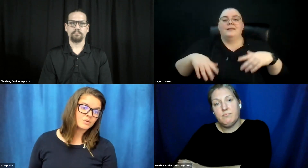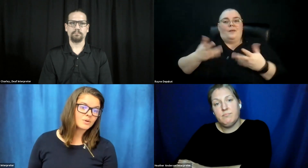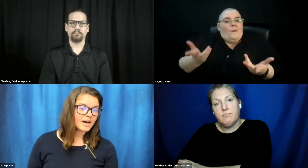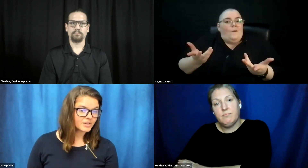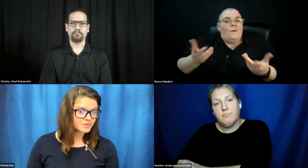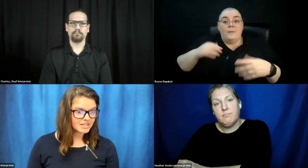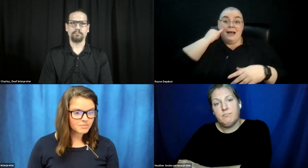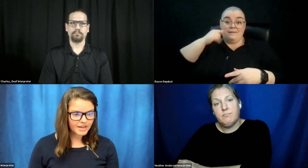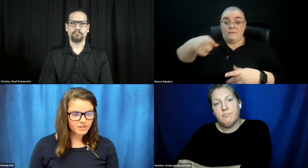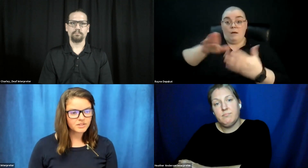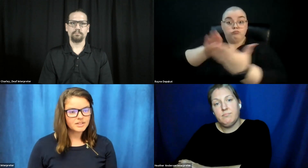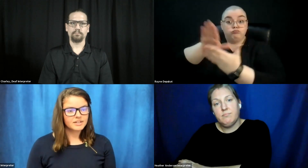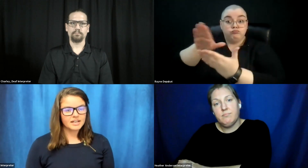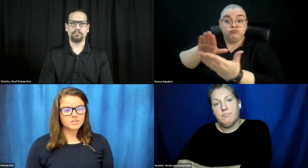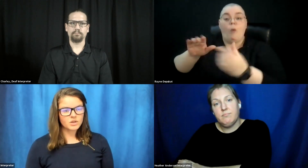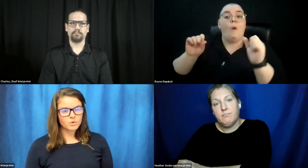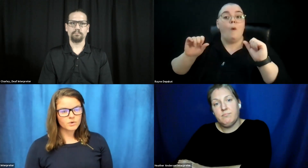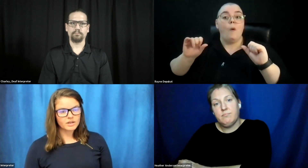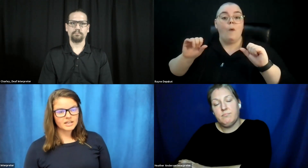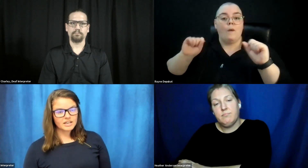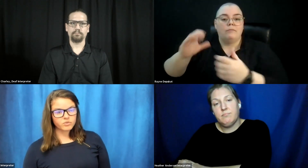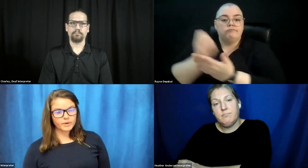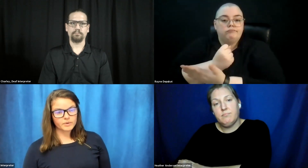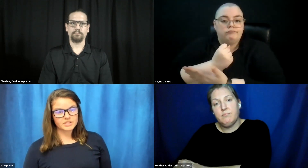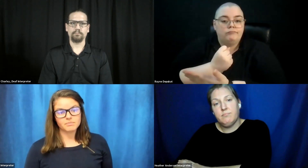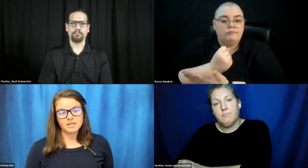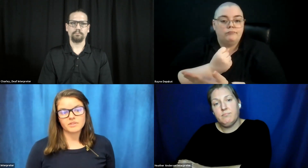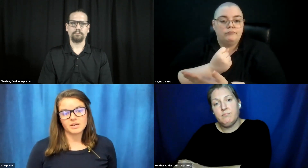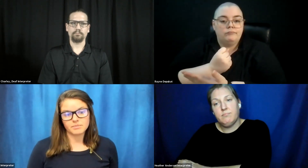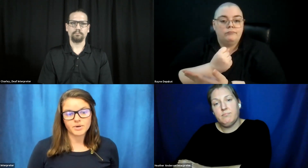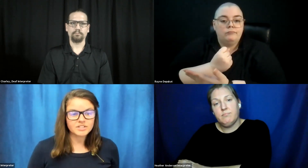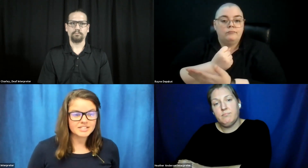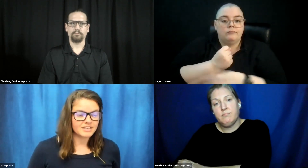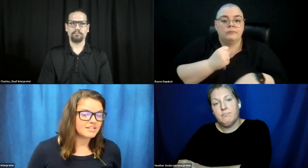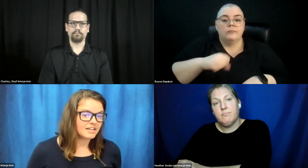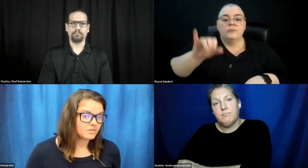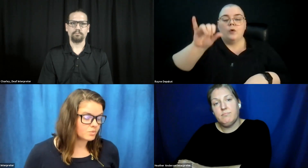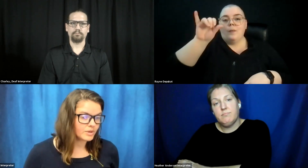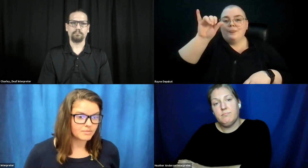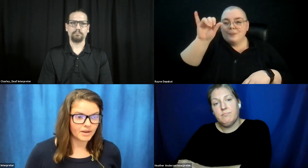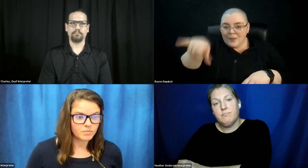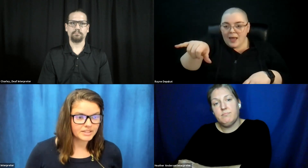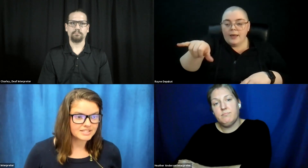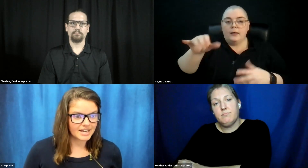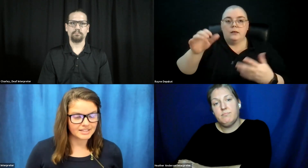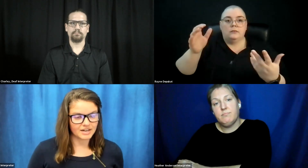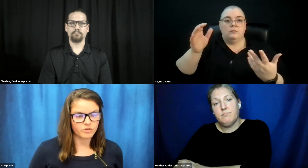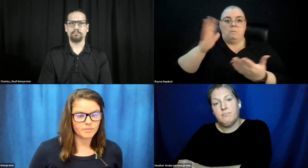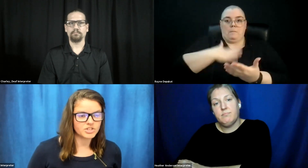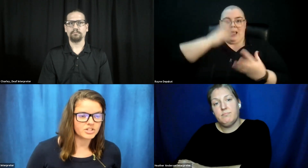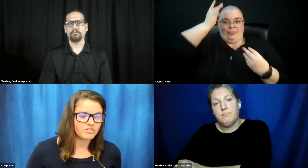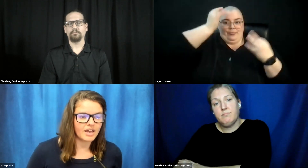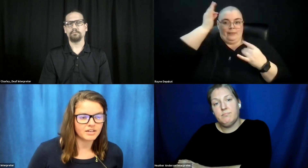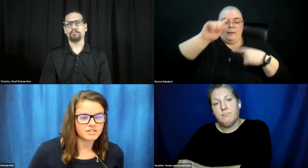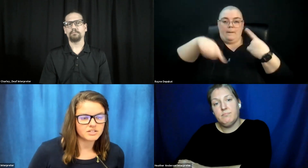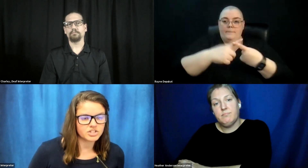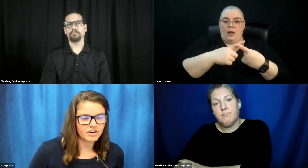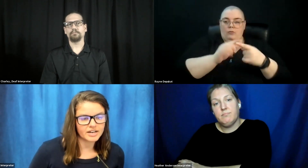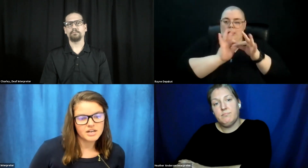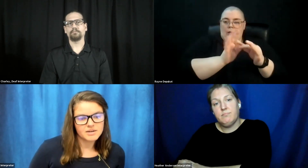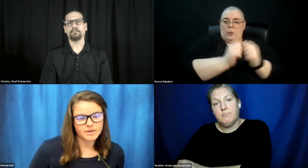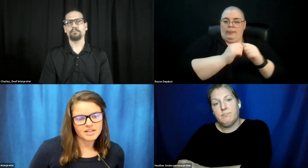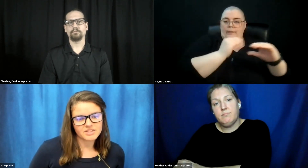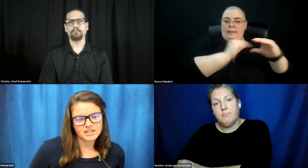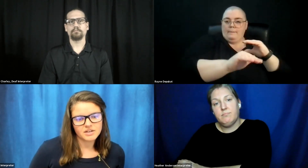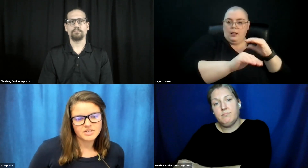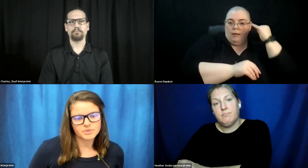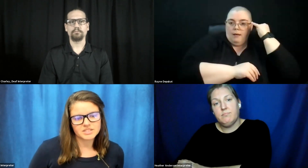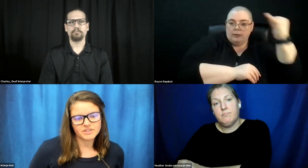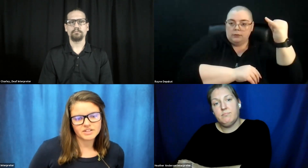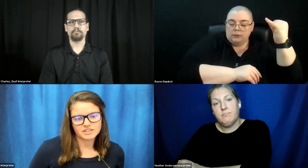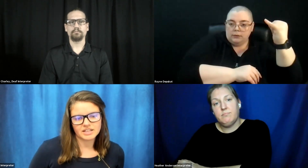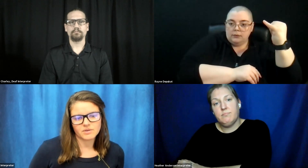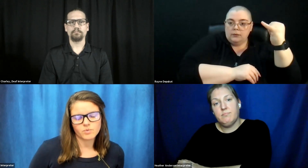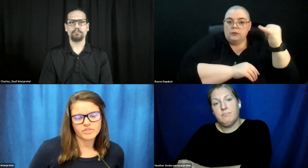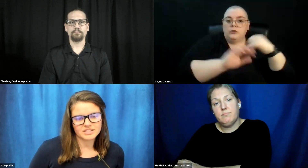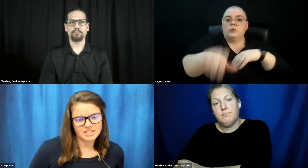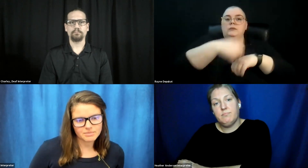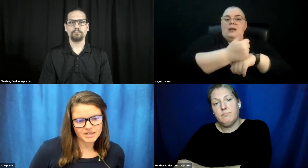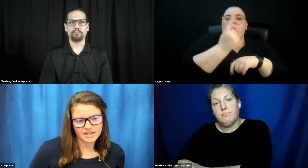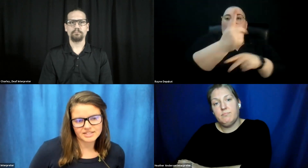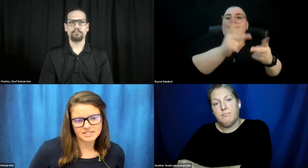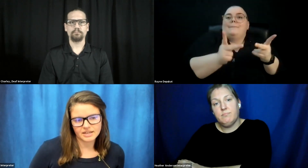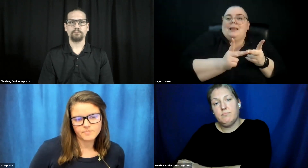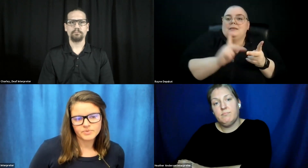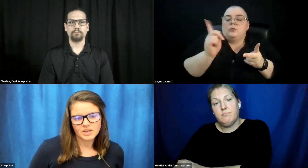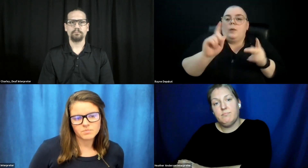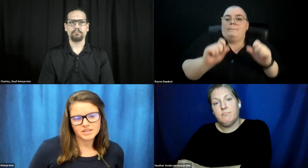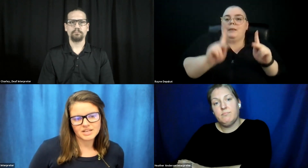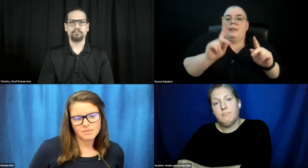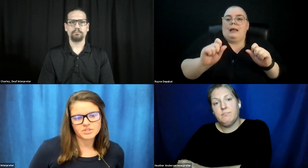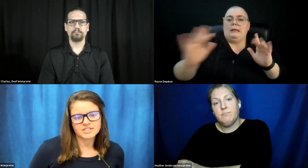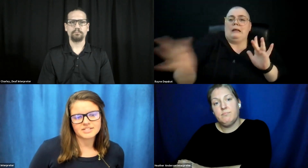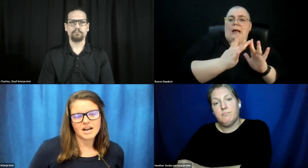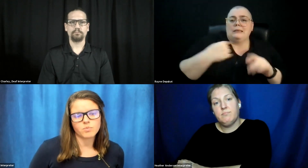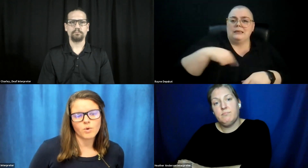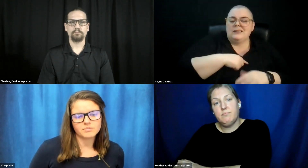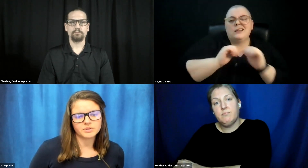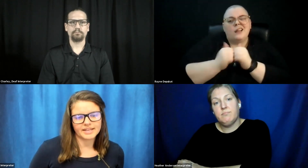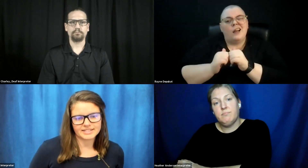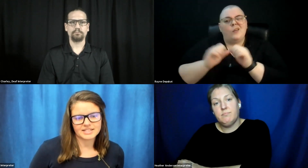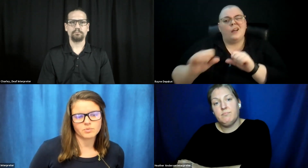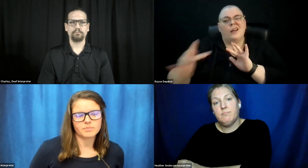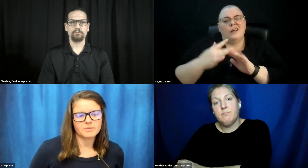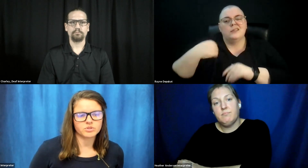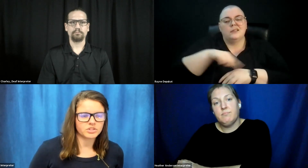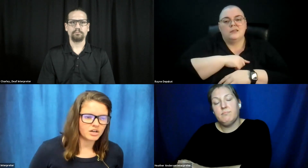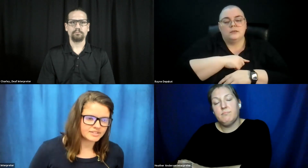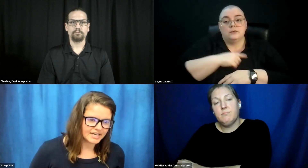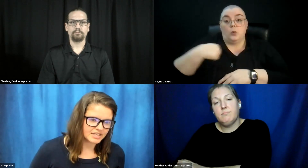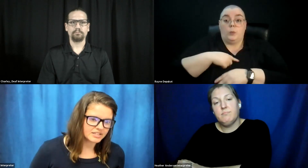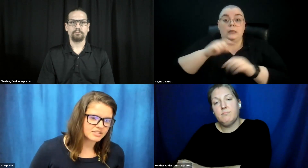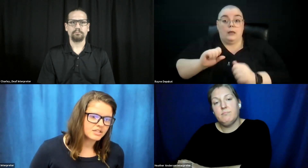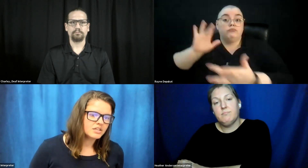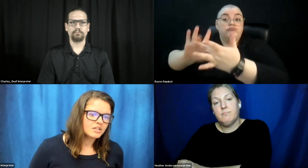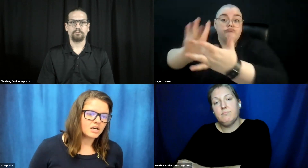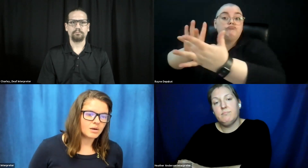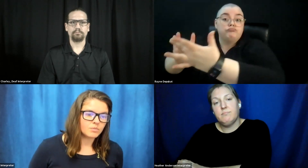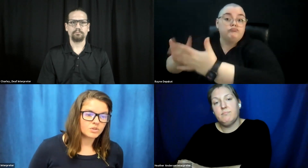don't know how to use email. And so if we were to meet with them in person, then we can by all means take that information and share it, but I think specifically with this email idea, it'd be able to set up one place that where people could contact us.